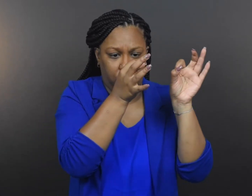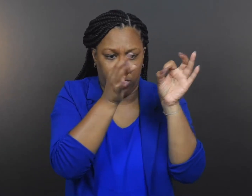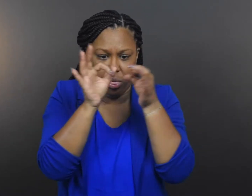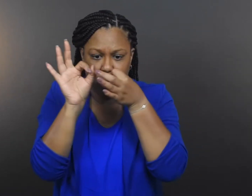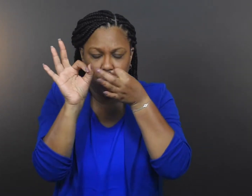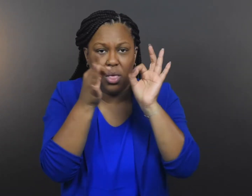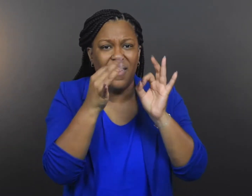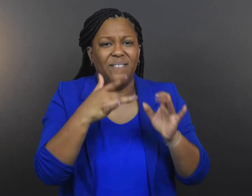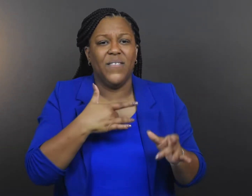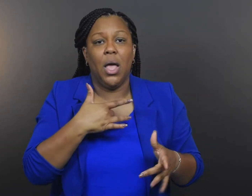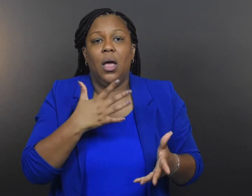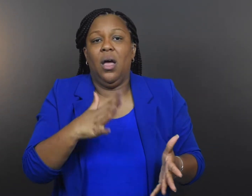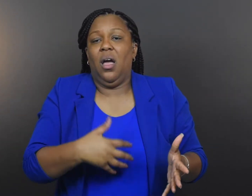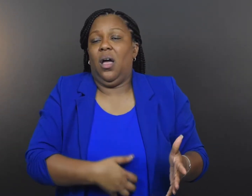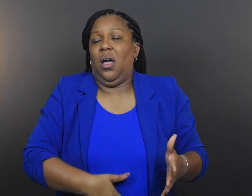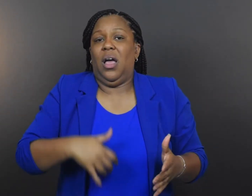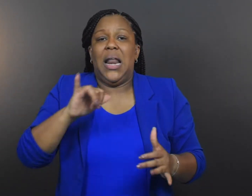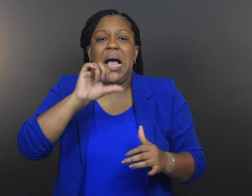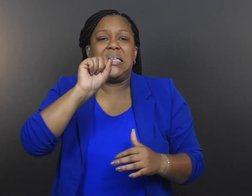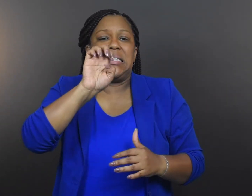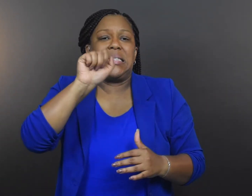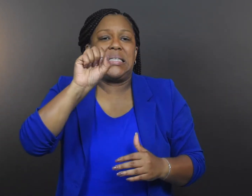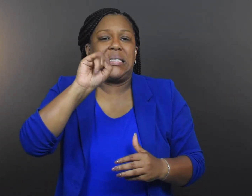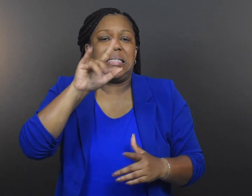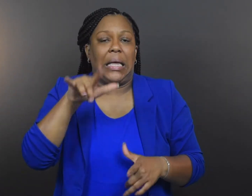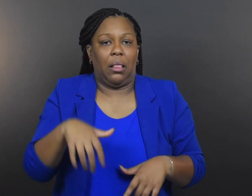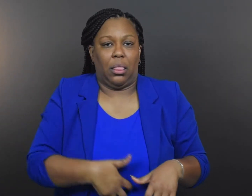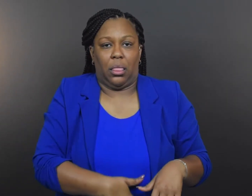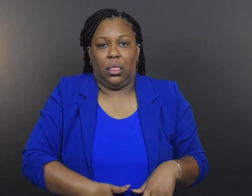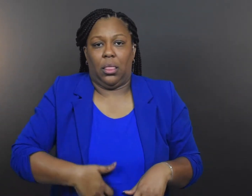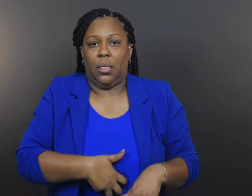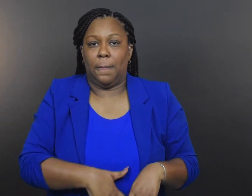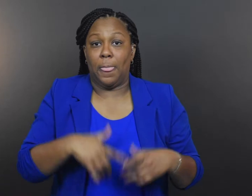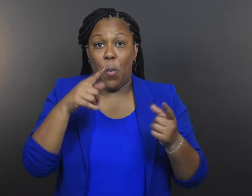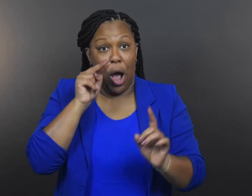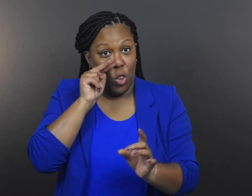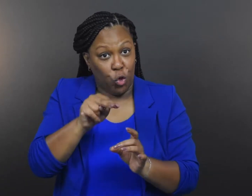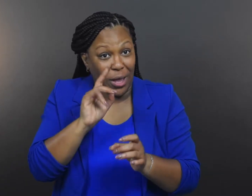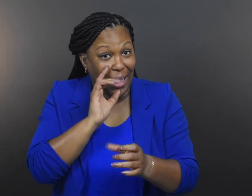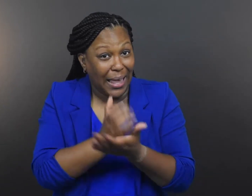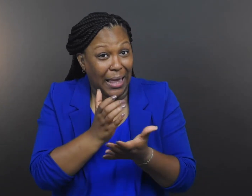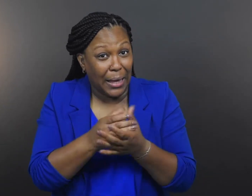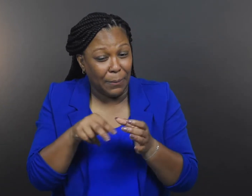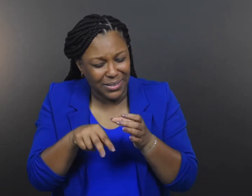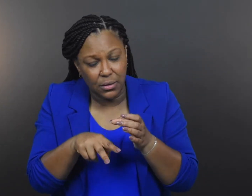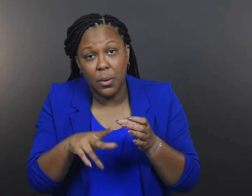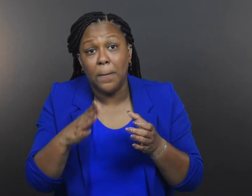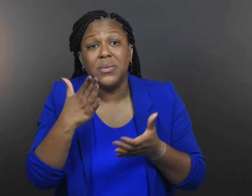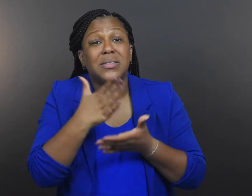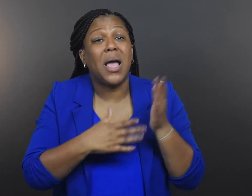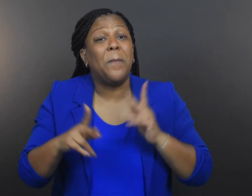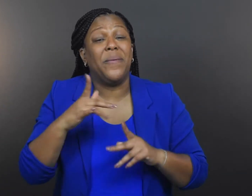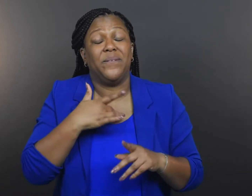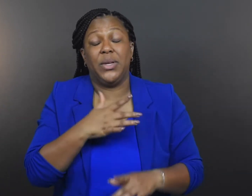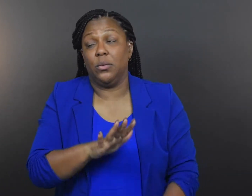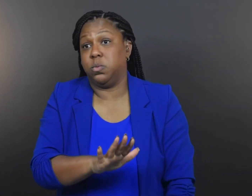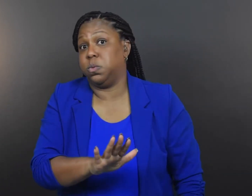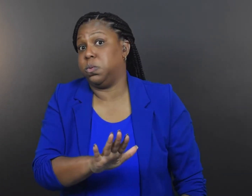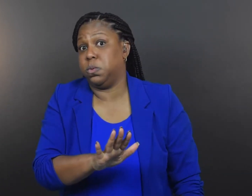under the optic makes some people seasick, while looking at images on a screen probably won’t.